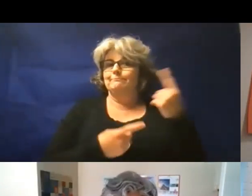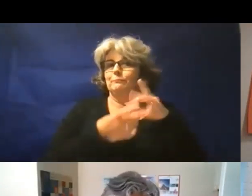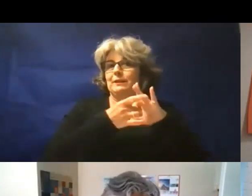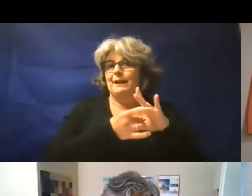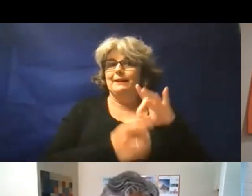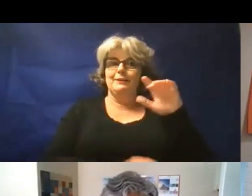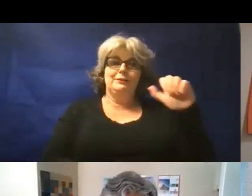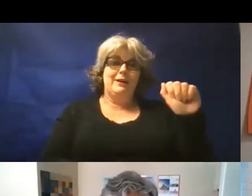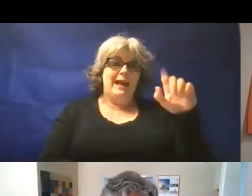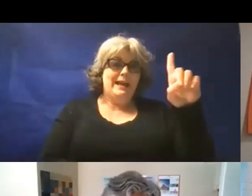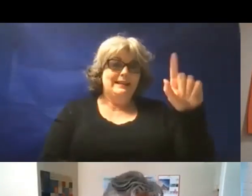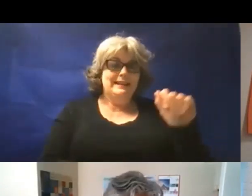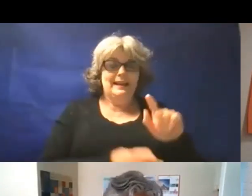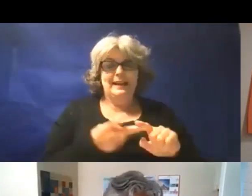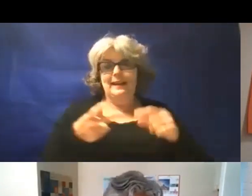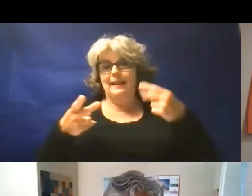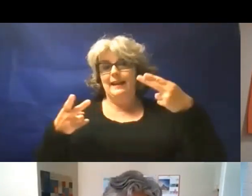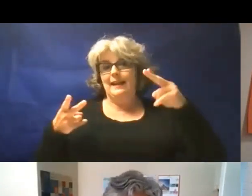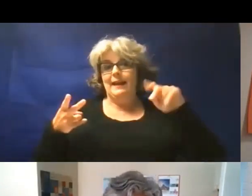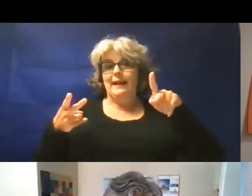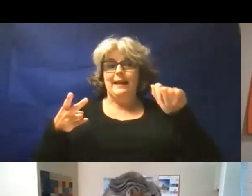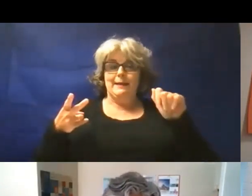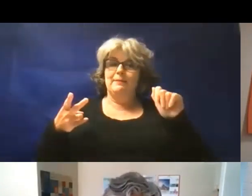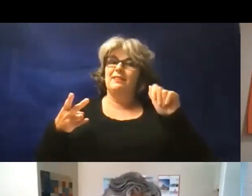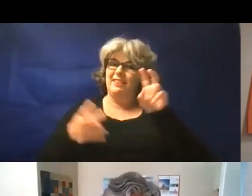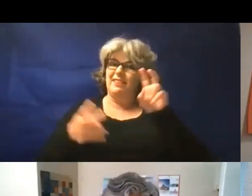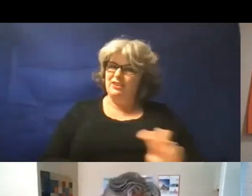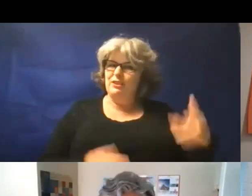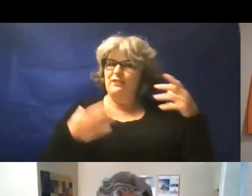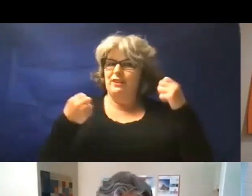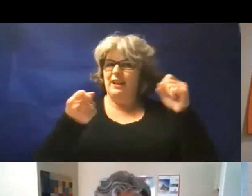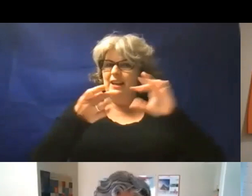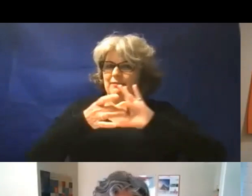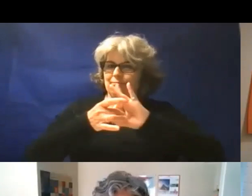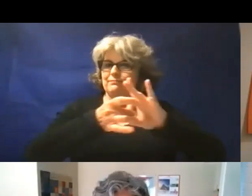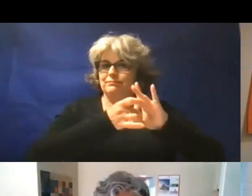probably been dealing with in the travel health coalition since its inception like 10 years ago